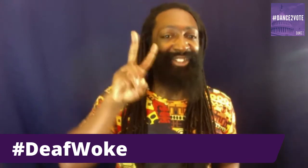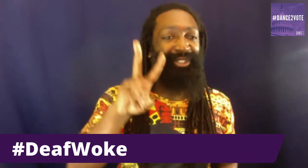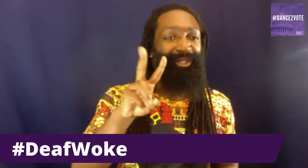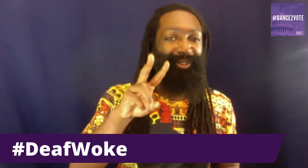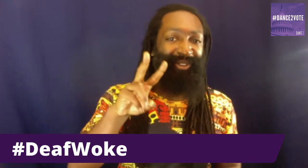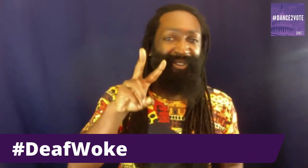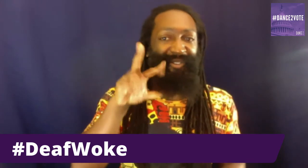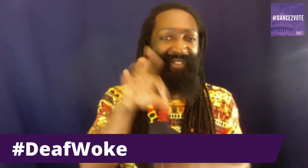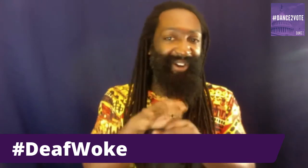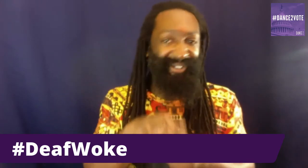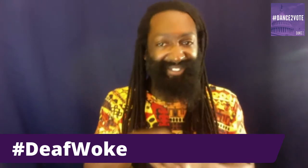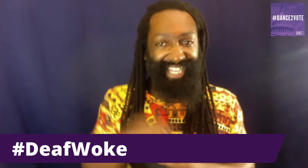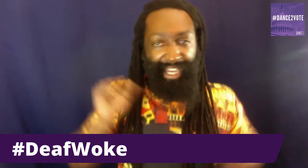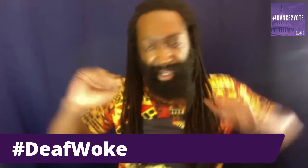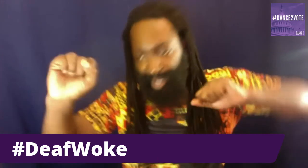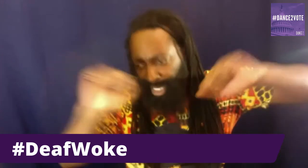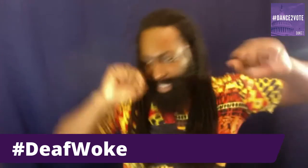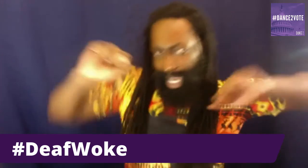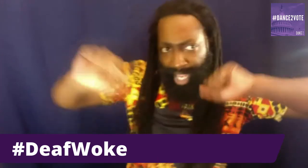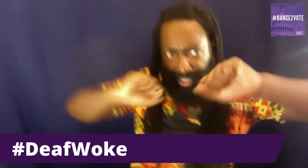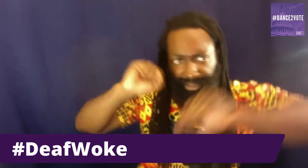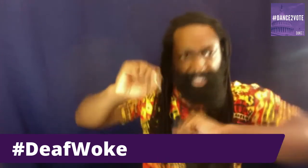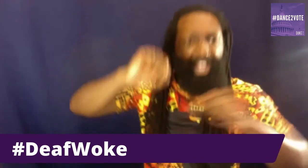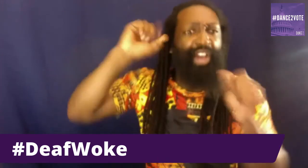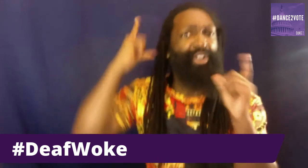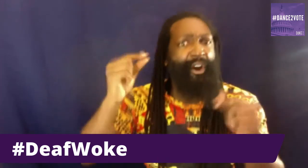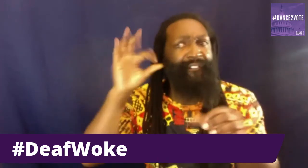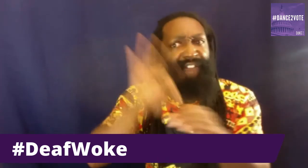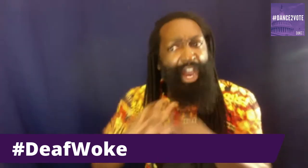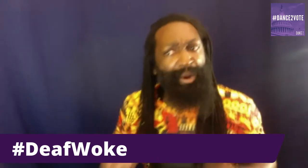We are asking everyone to watch dance2vote, yeah.